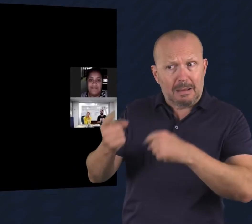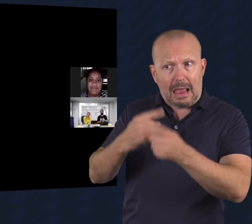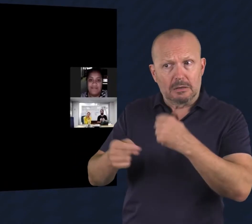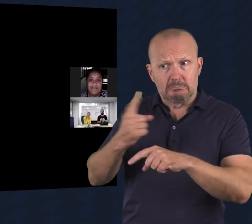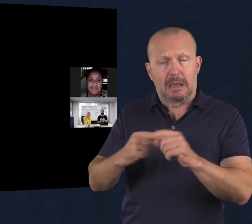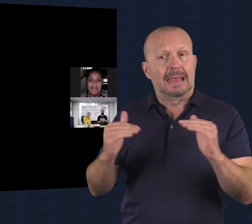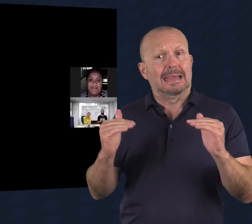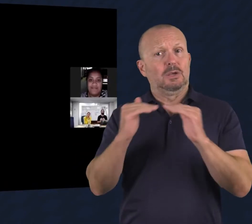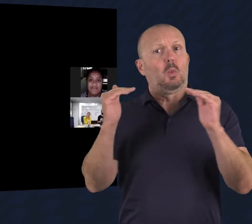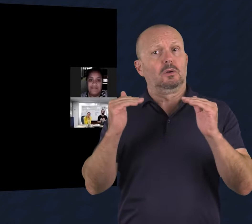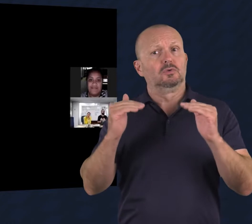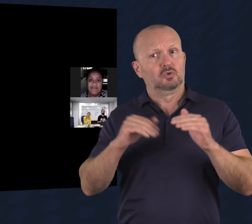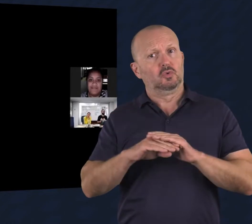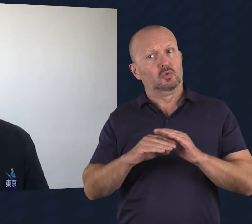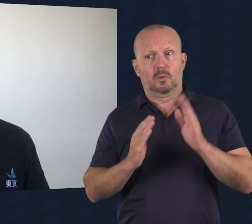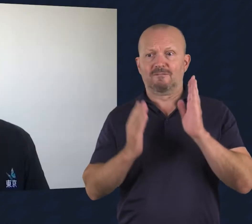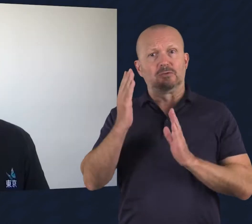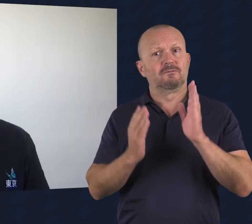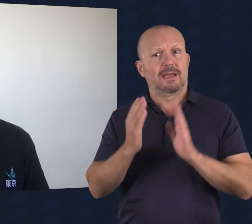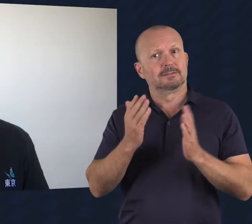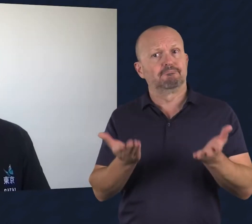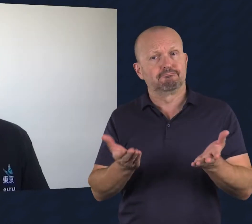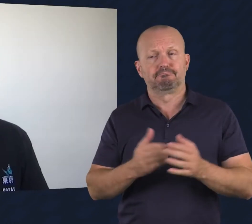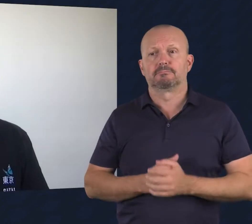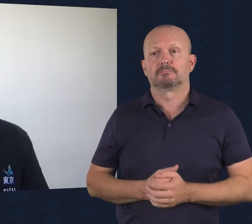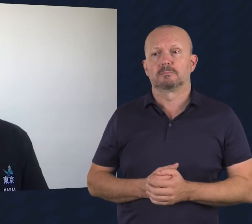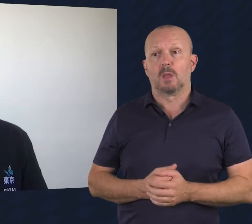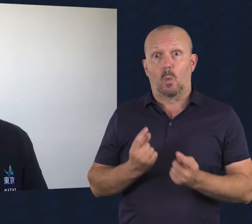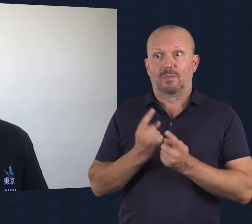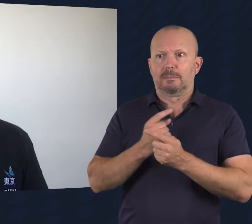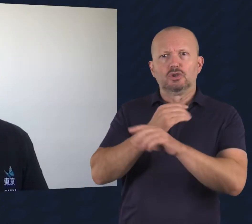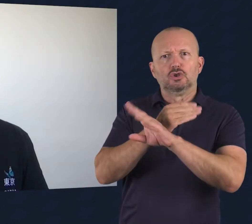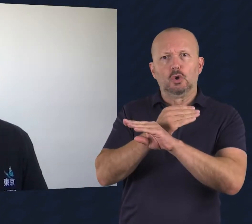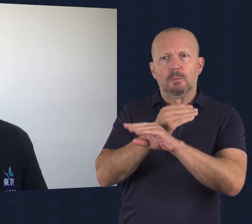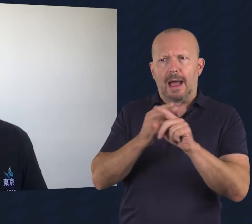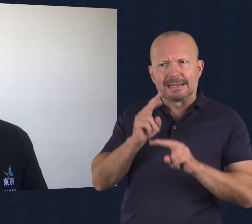One of the best things about the testing for me was seeing the user's reactions as they browsed the site.